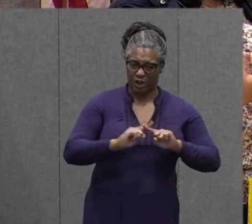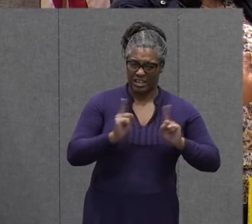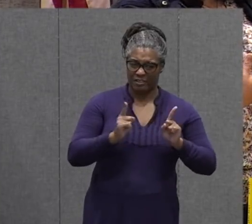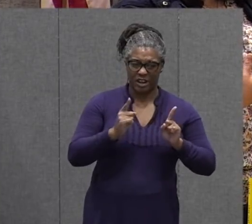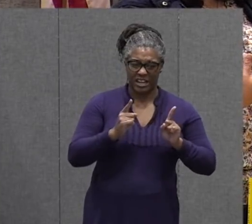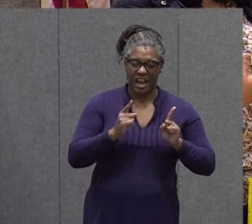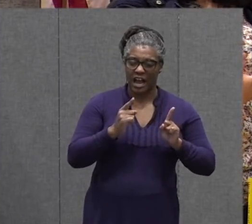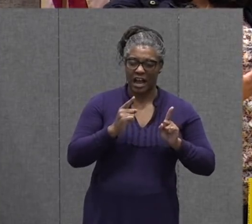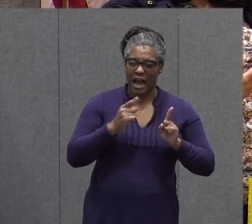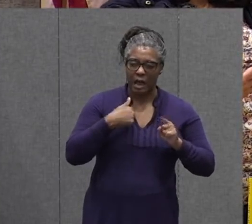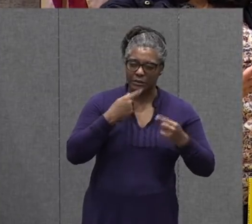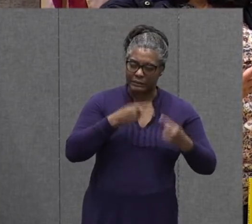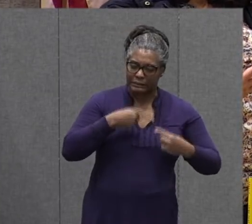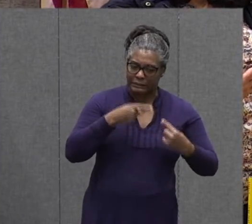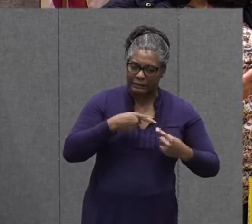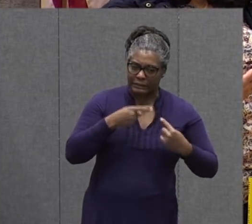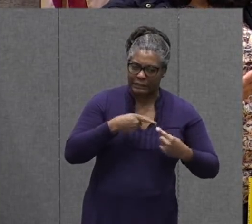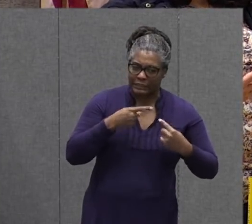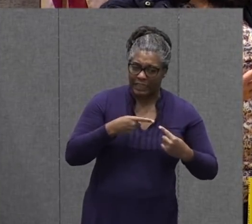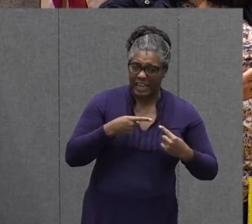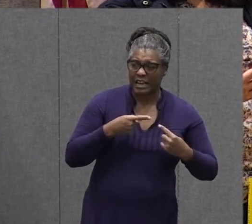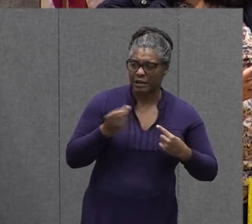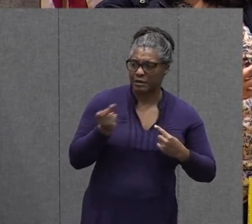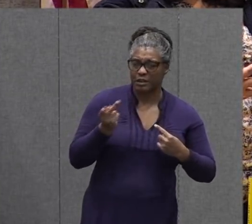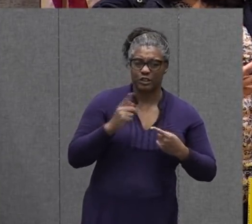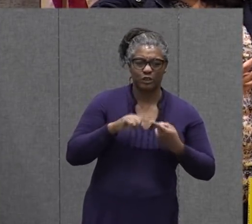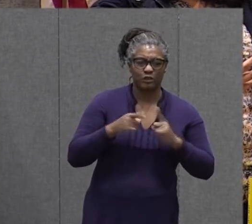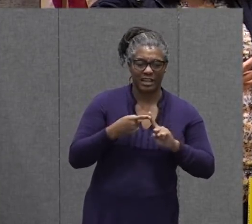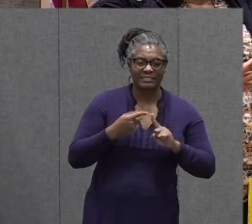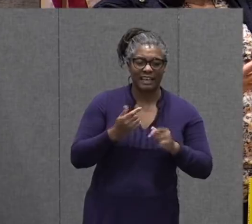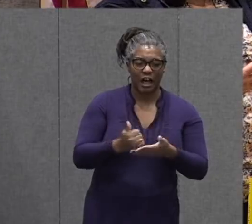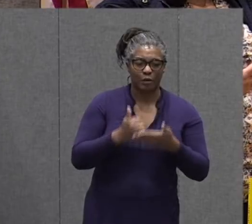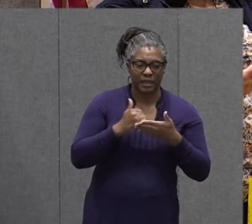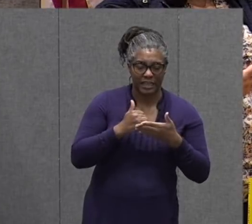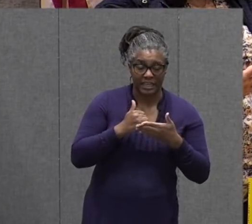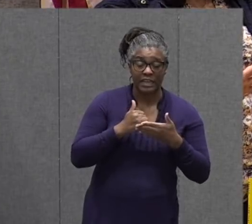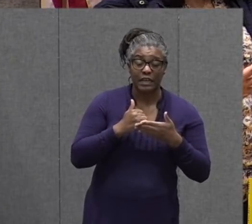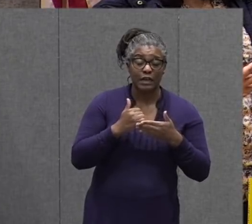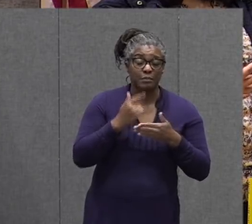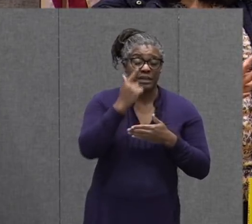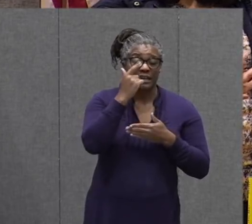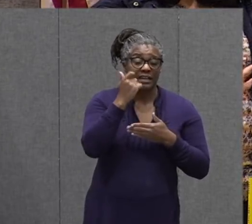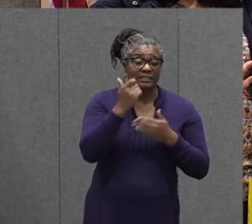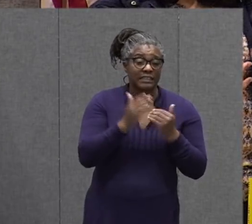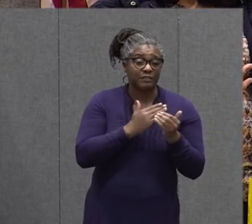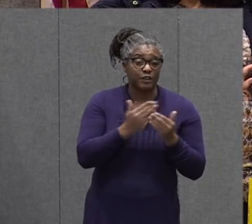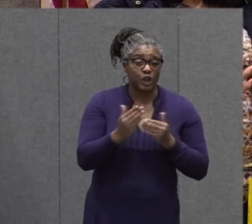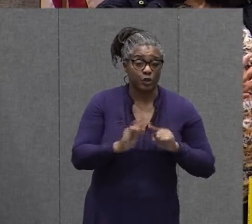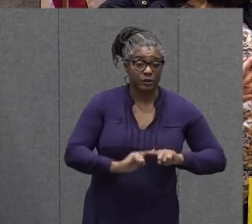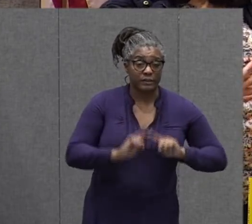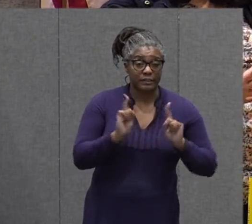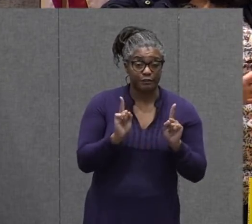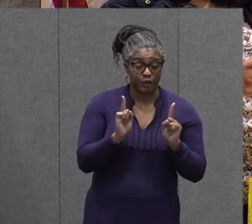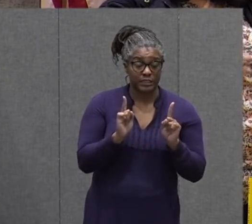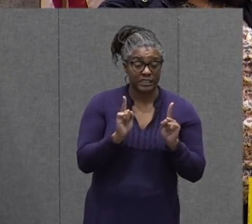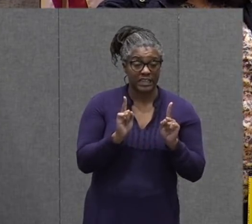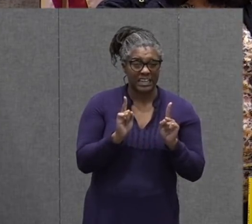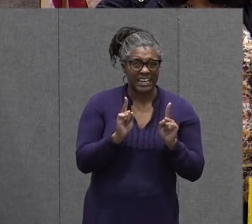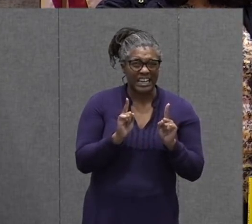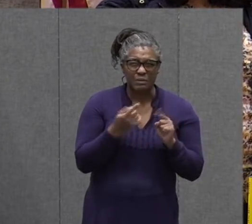to find the difference between these two words. Because although they're different, it was hard for me to find difference between the two.